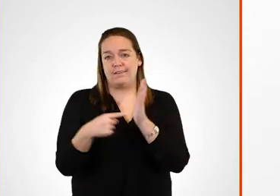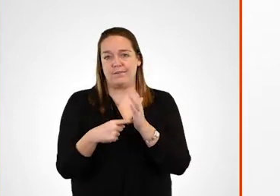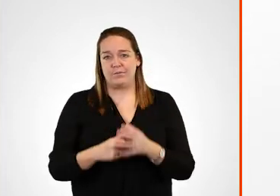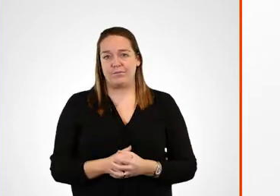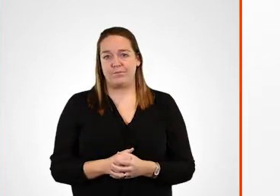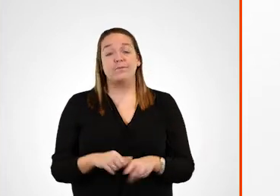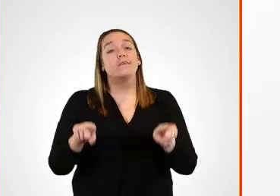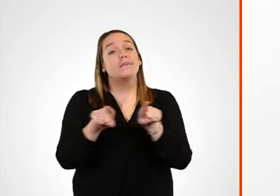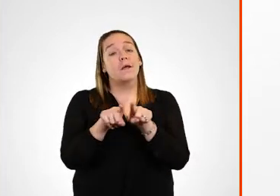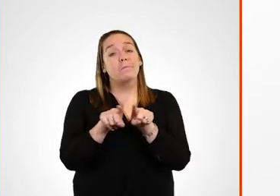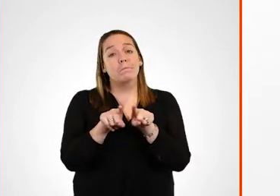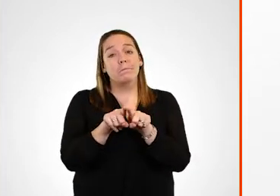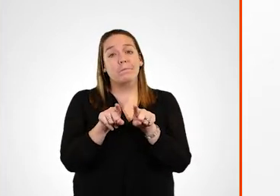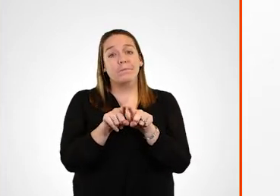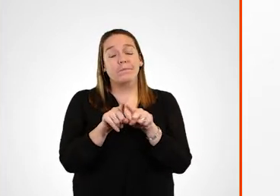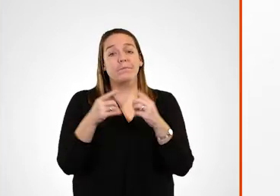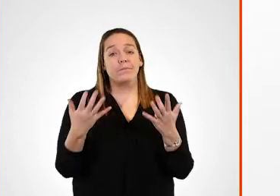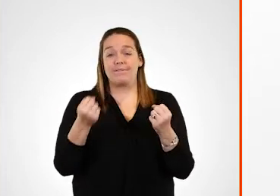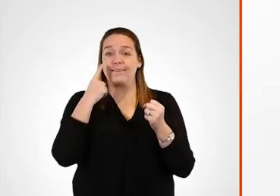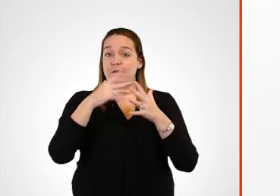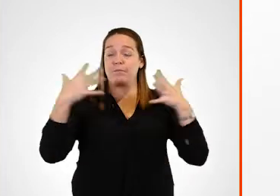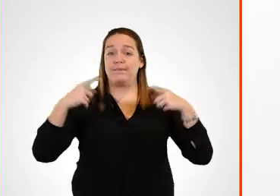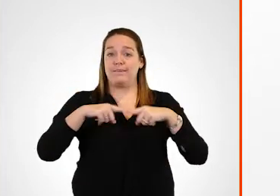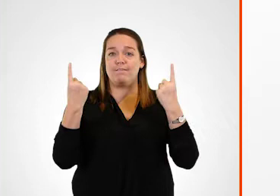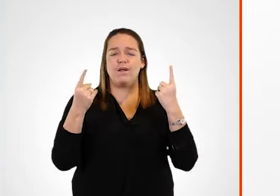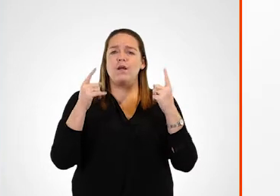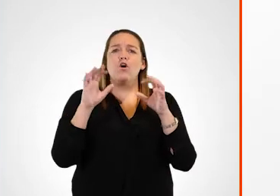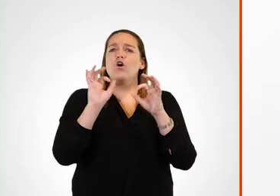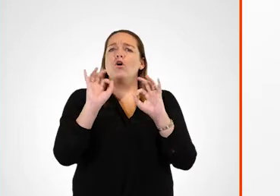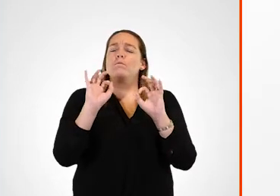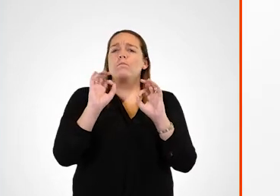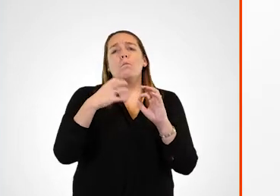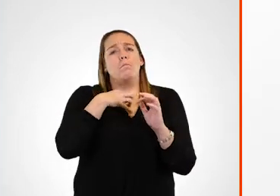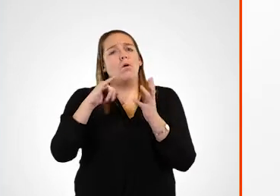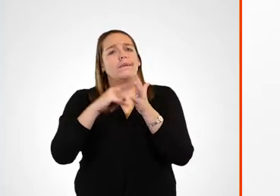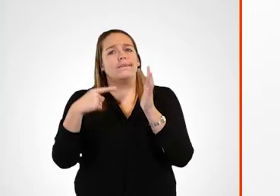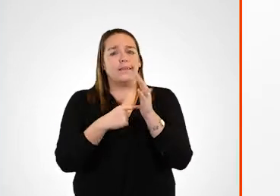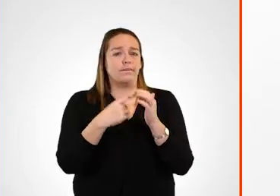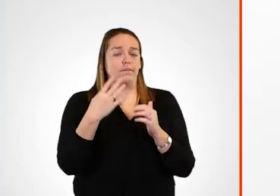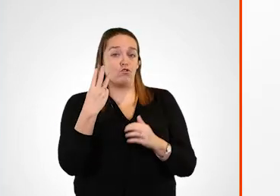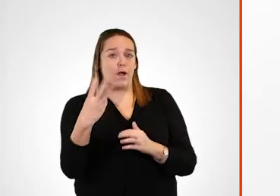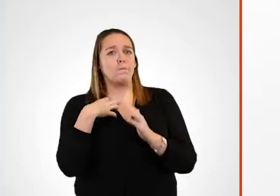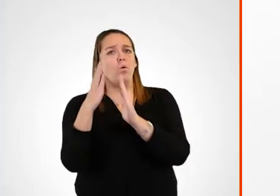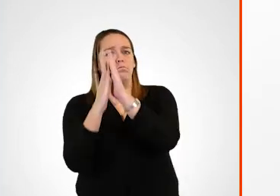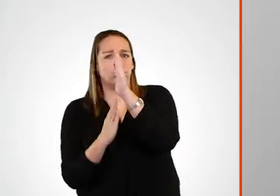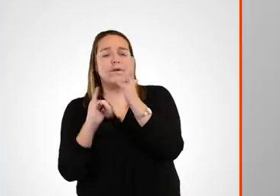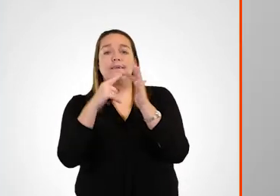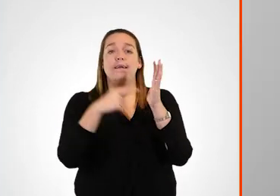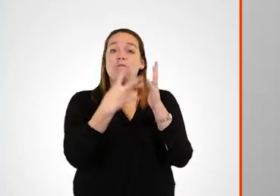And we also see a big difference, although not as big in set 4 as in set 3.